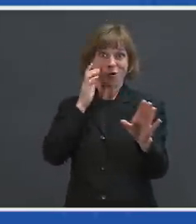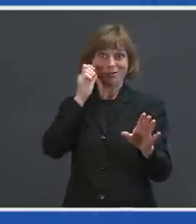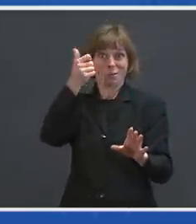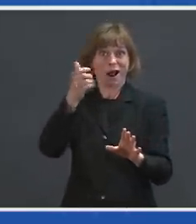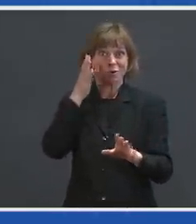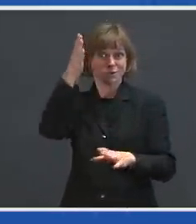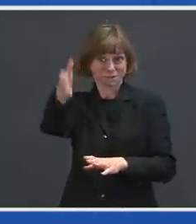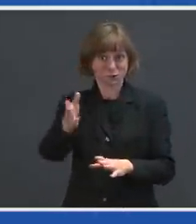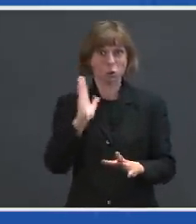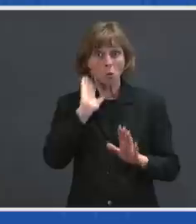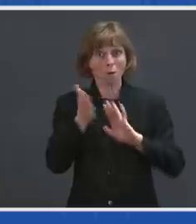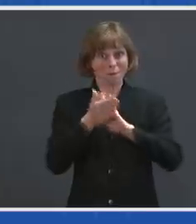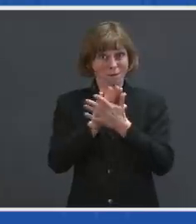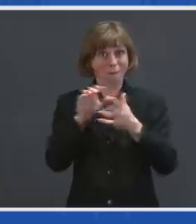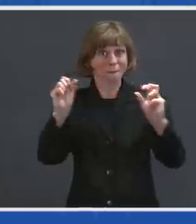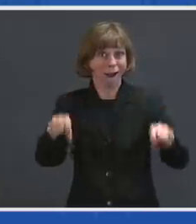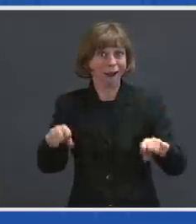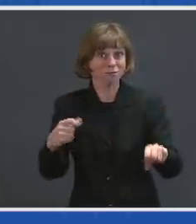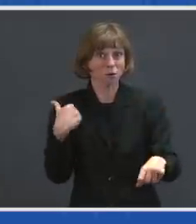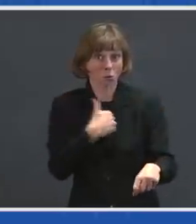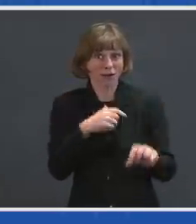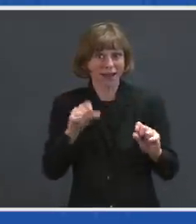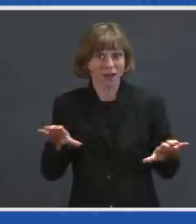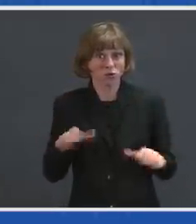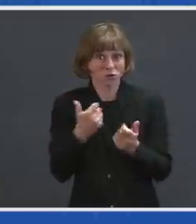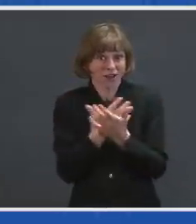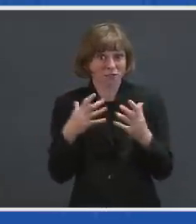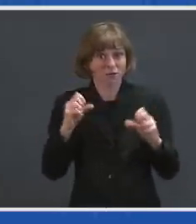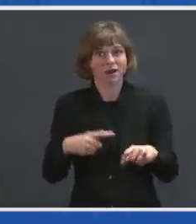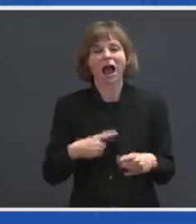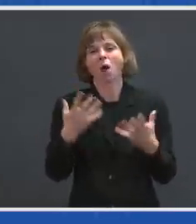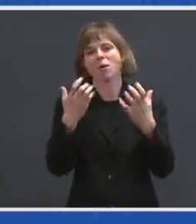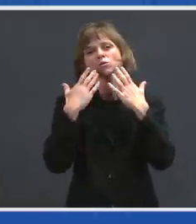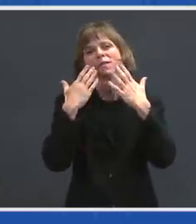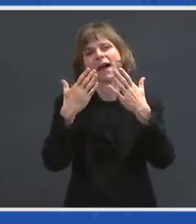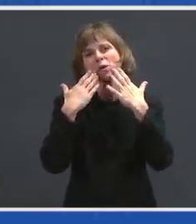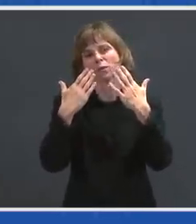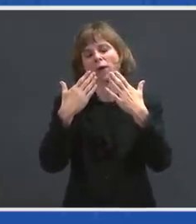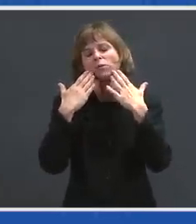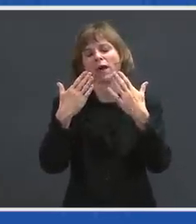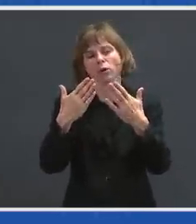So I want to thank you all. I really mean it from the bottom -- I want to thank you. Thank you. Thank you. Thank you.